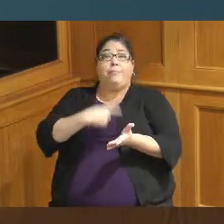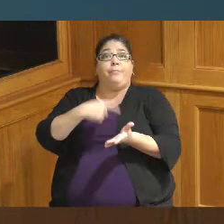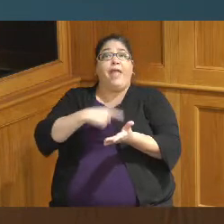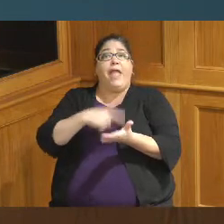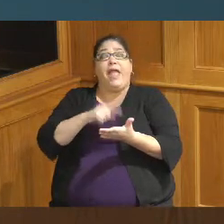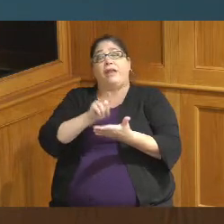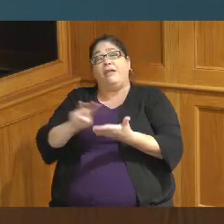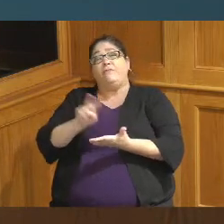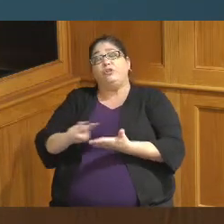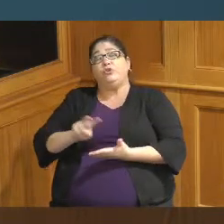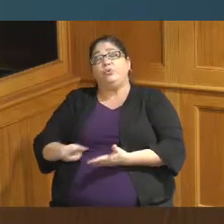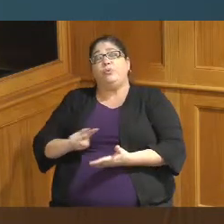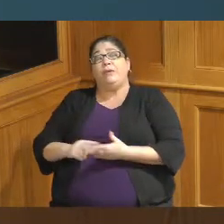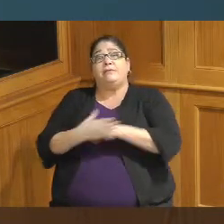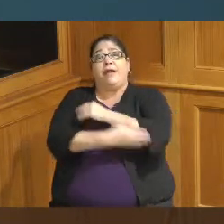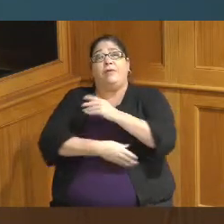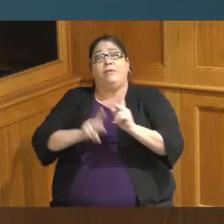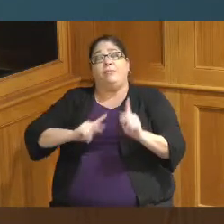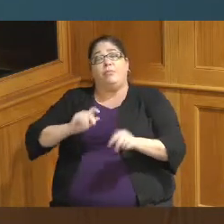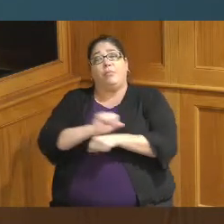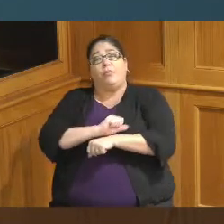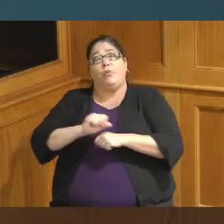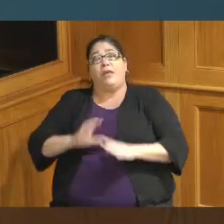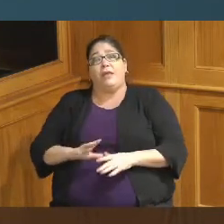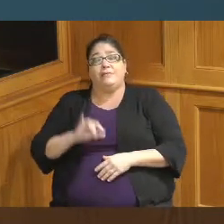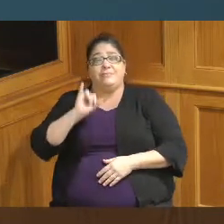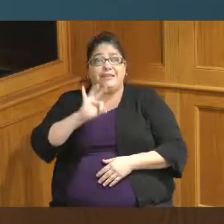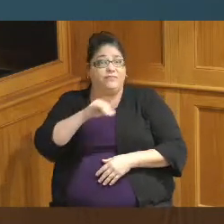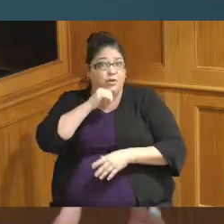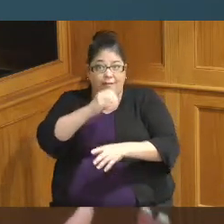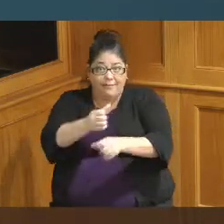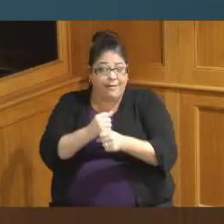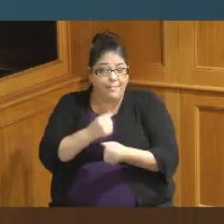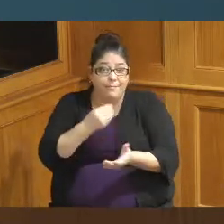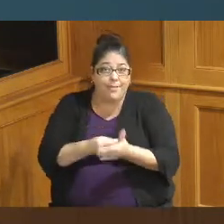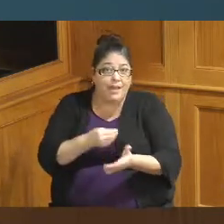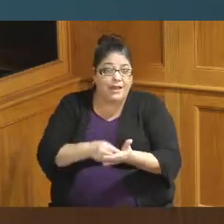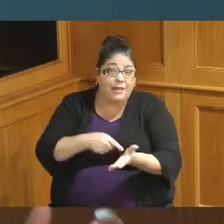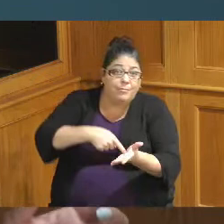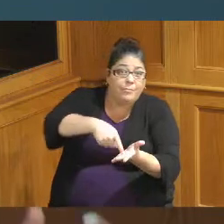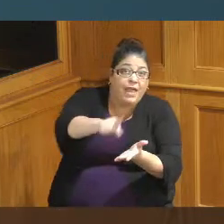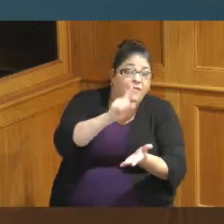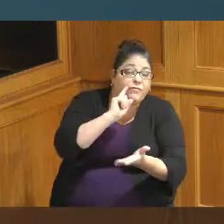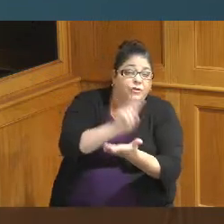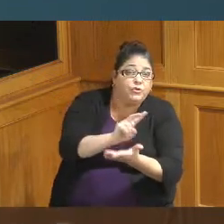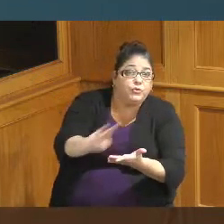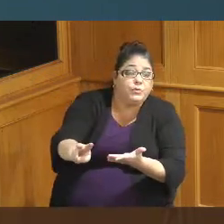get a check if our checks do not come in two weeks the Administration everybody workers are going